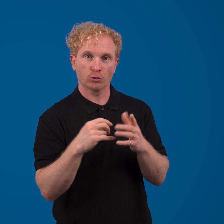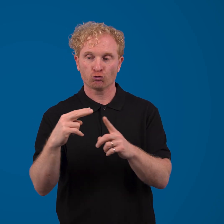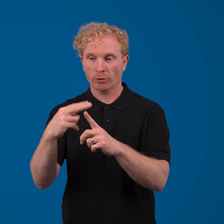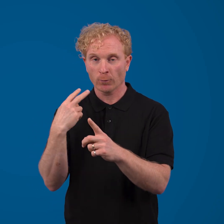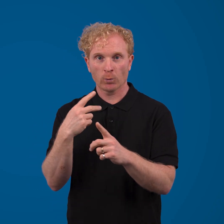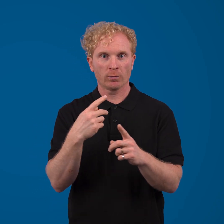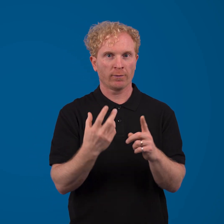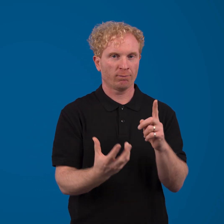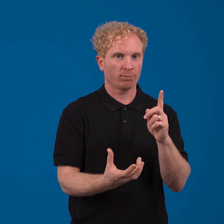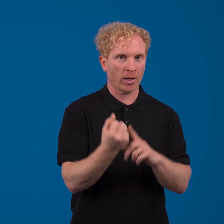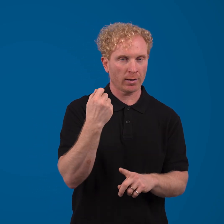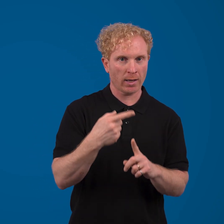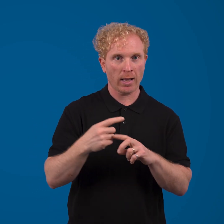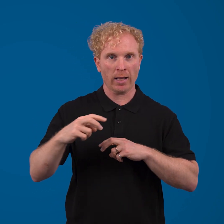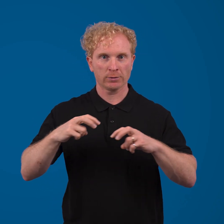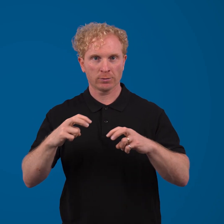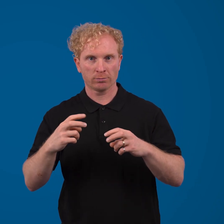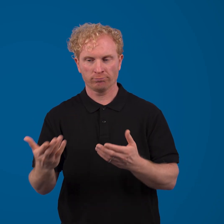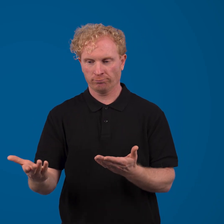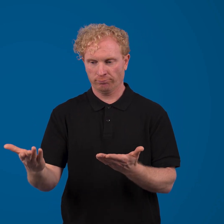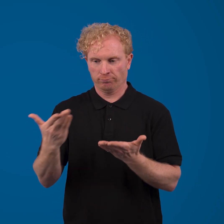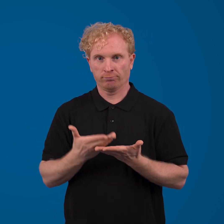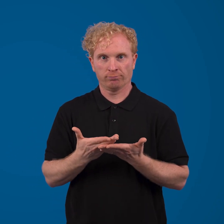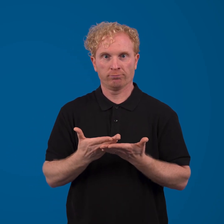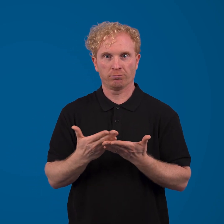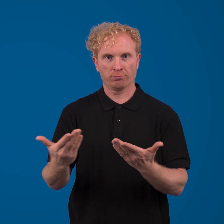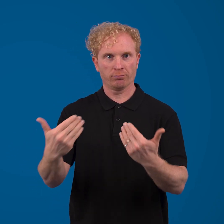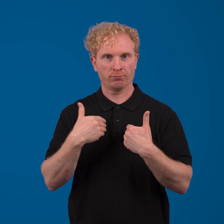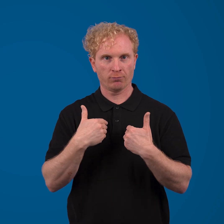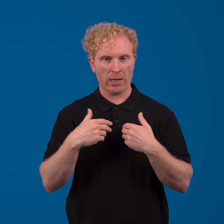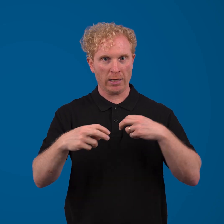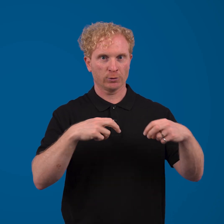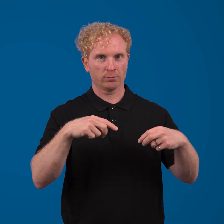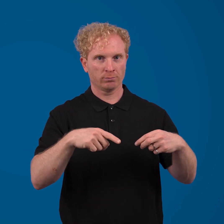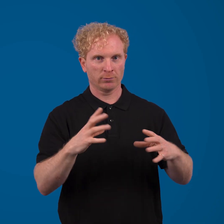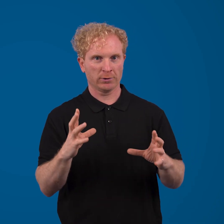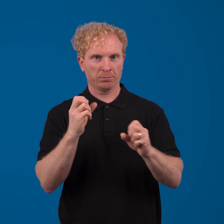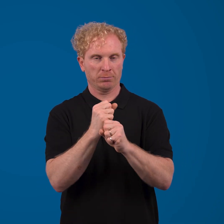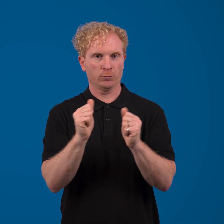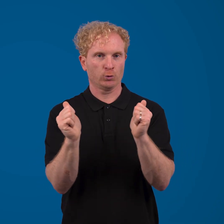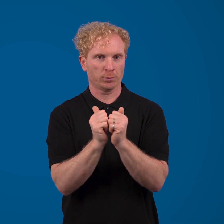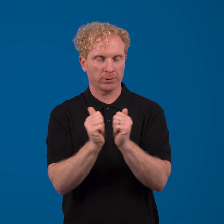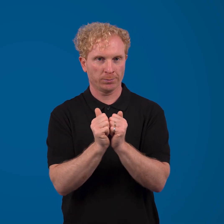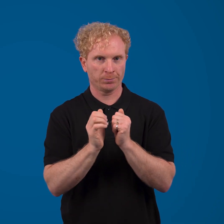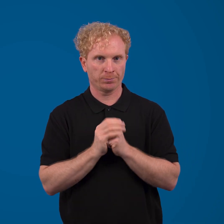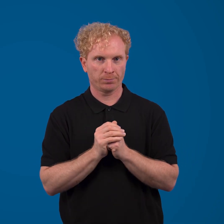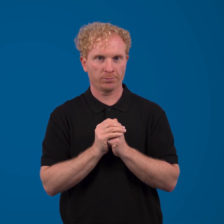The Review’s findings and actions are provided under Actions in this summary document.